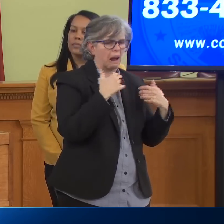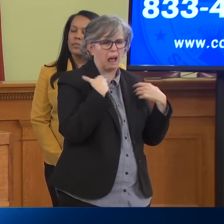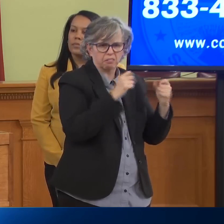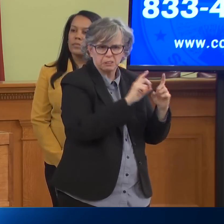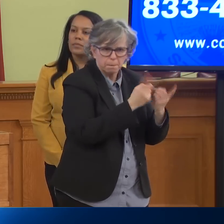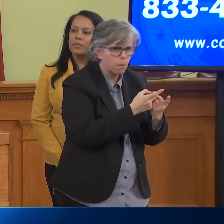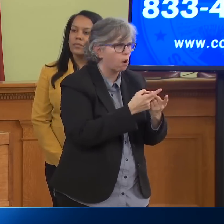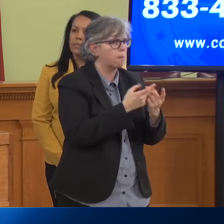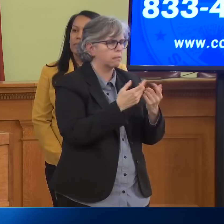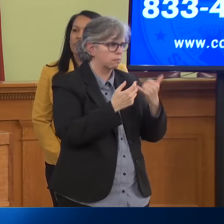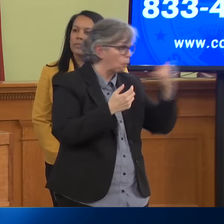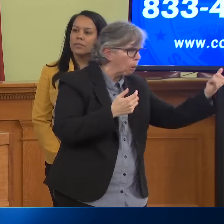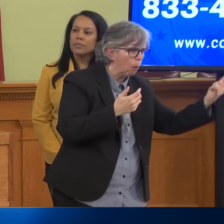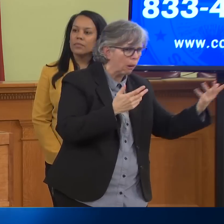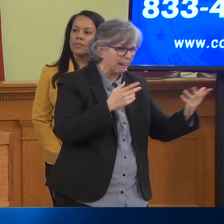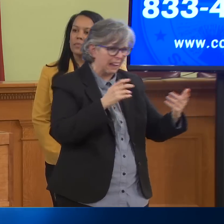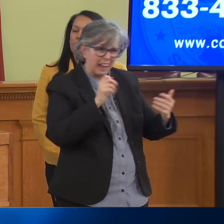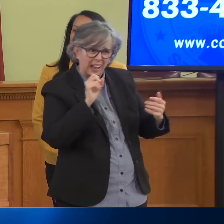SYMPTOMS THAT THE DOCTOR AND